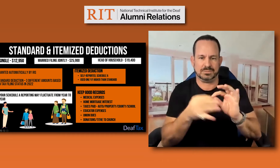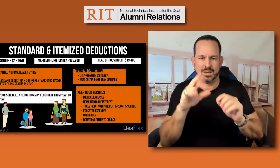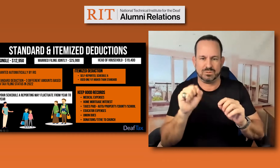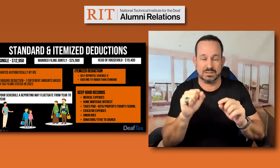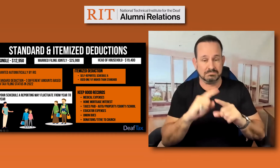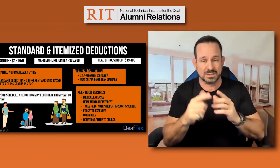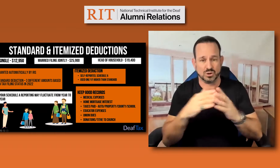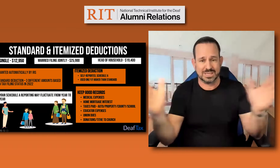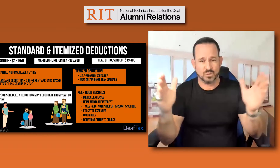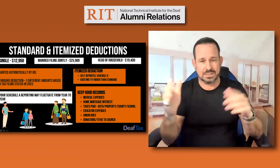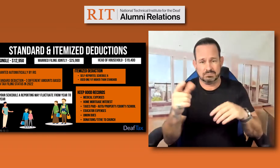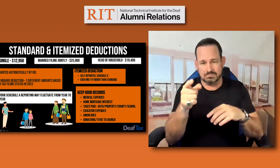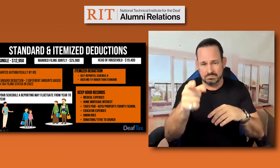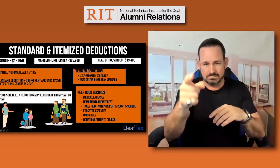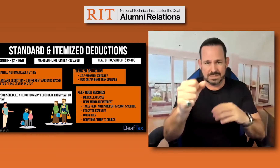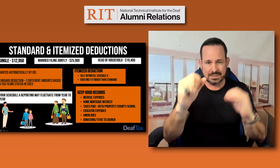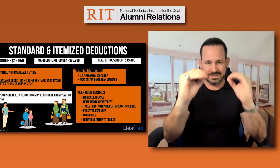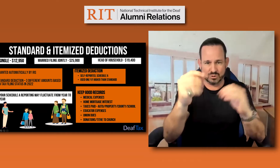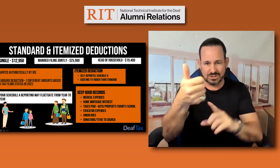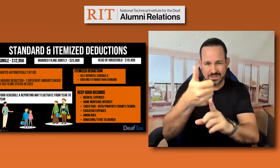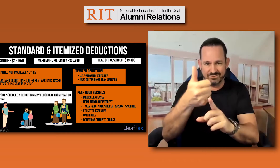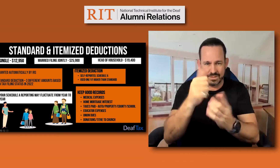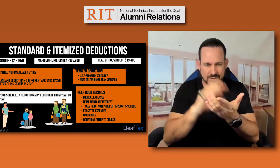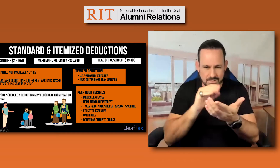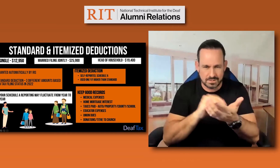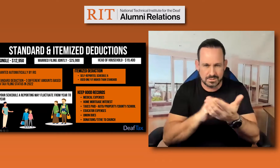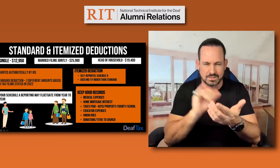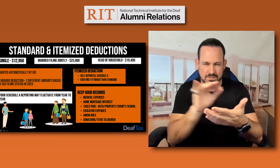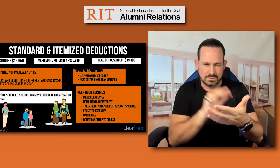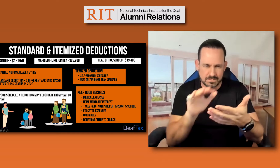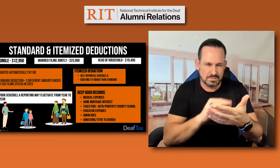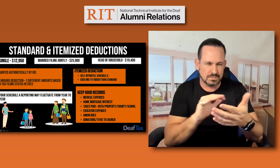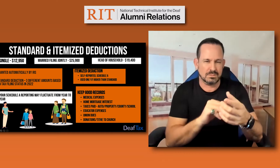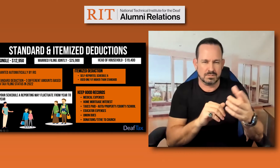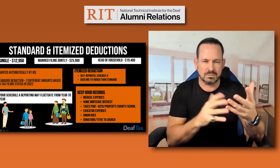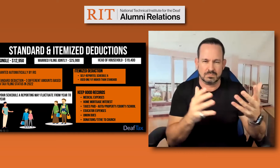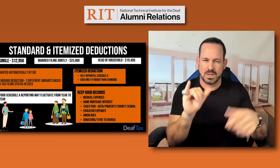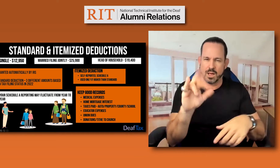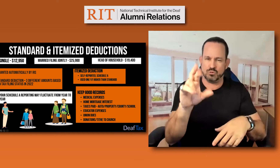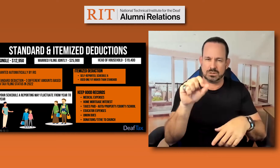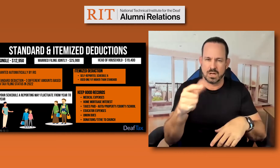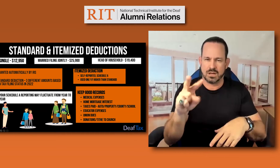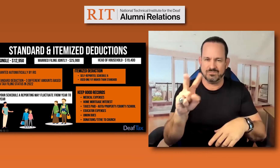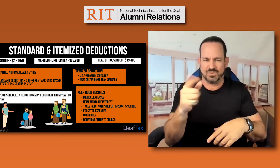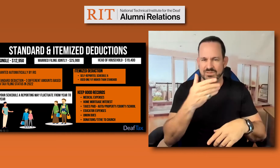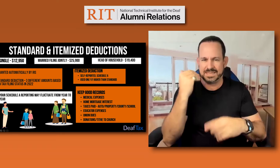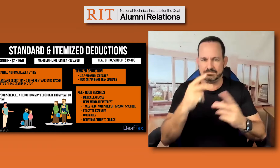And you can interpret these IRS codes in certain ways.